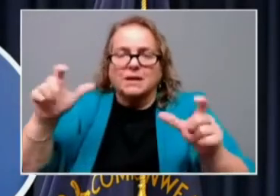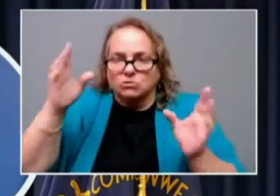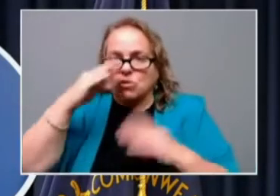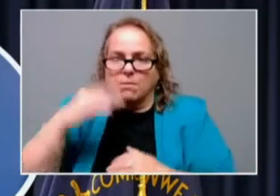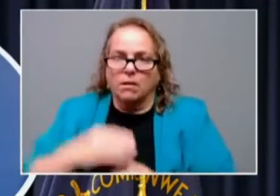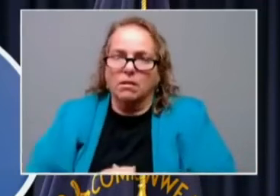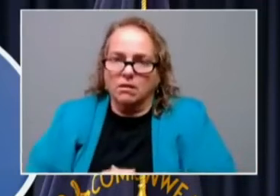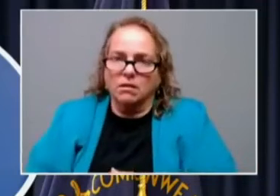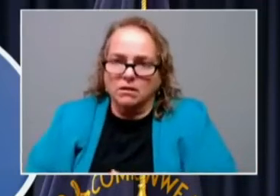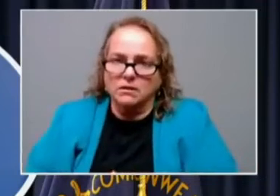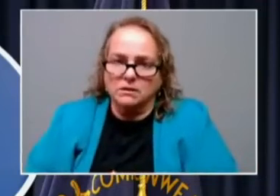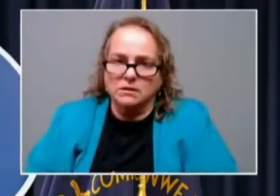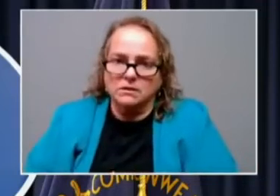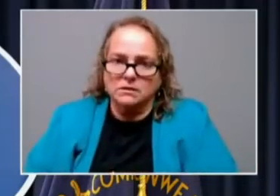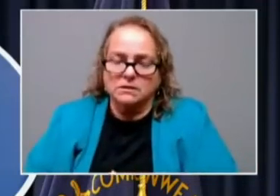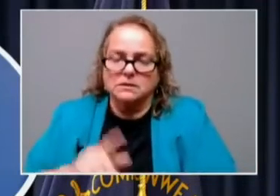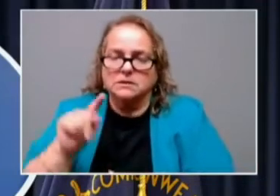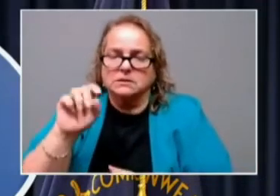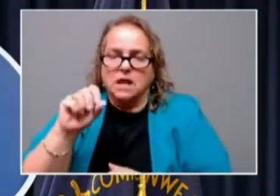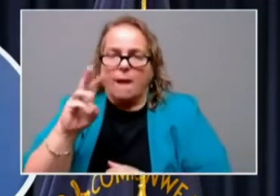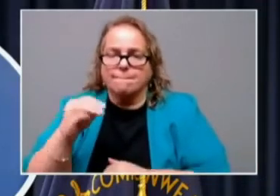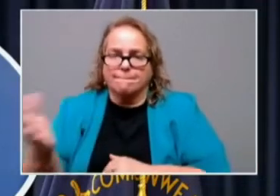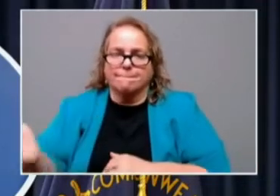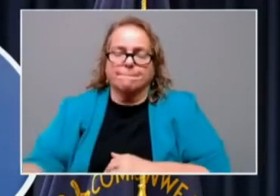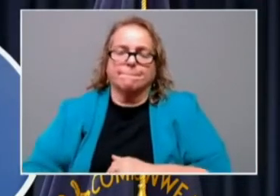Uh Tom thank you. Governor of questions for dr staff.